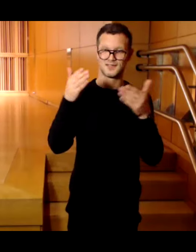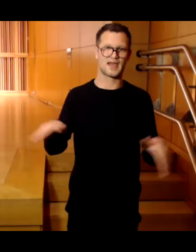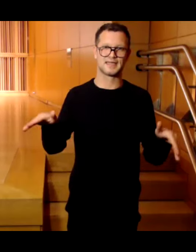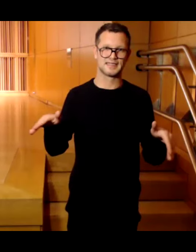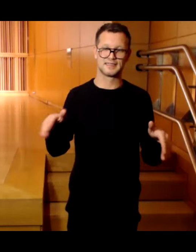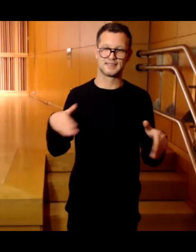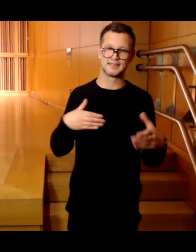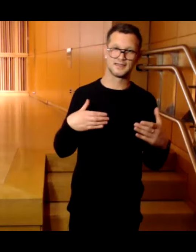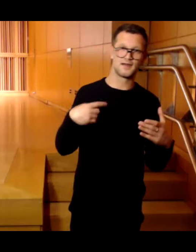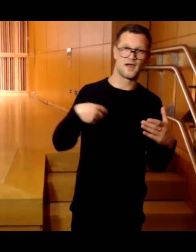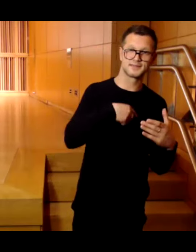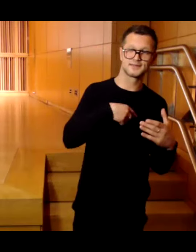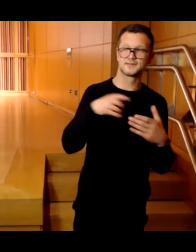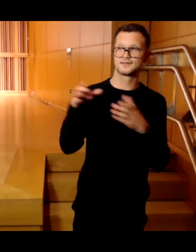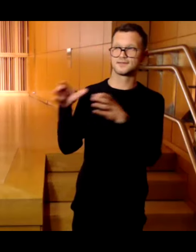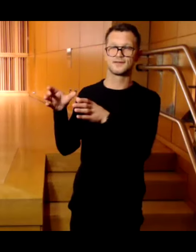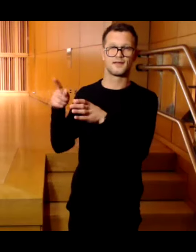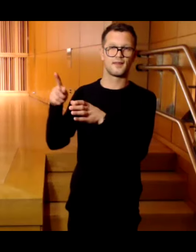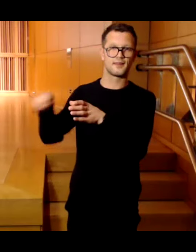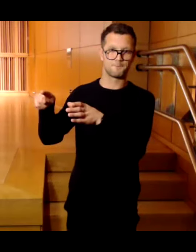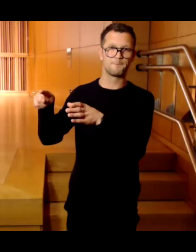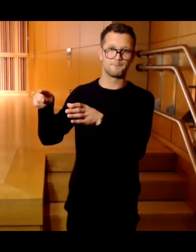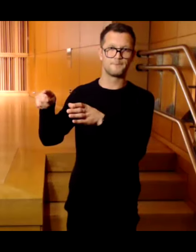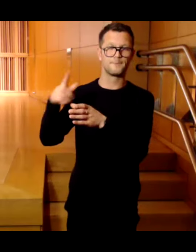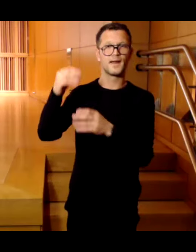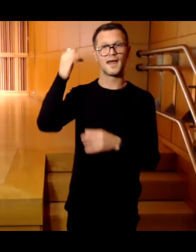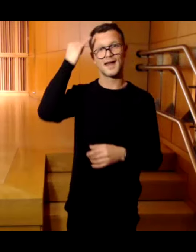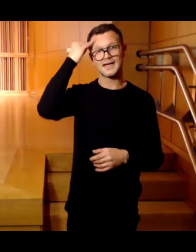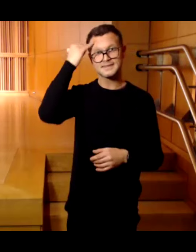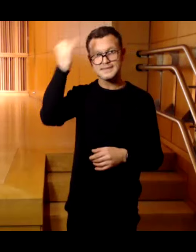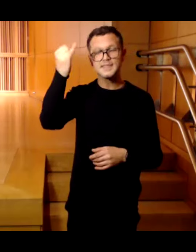And them, and the very idea that we might imagine much less achieve.